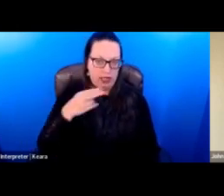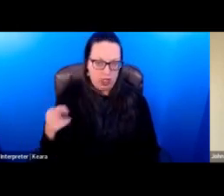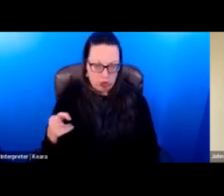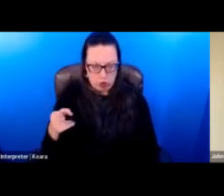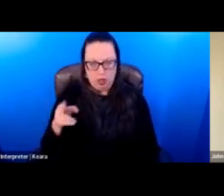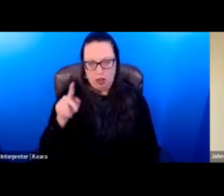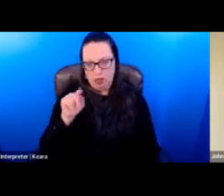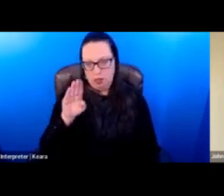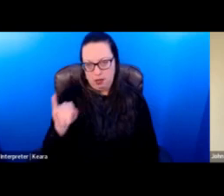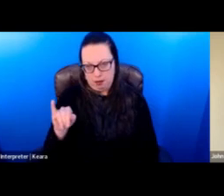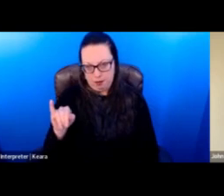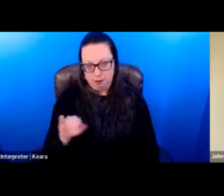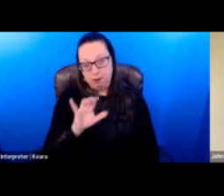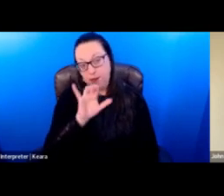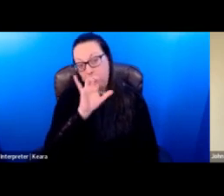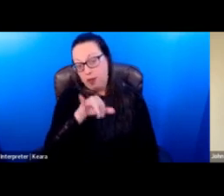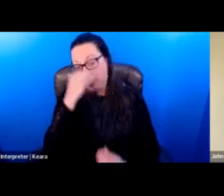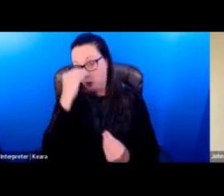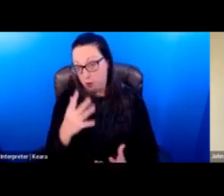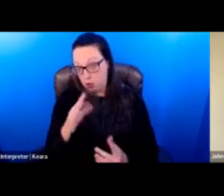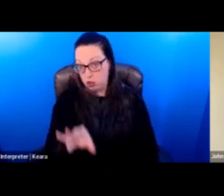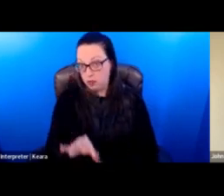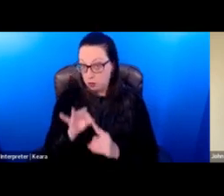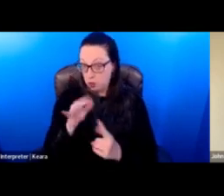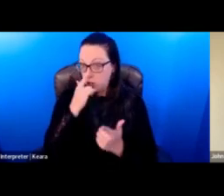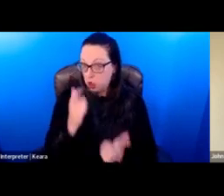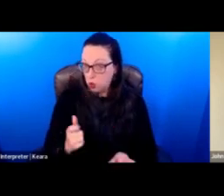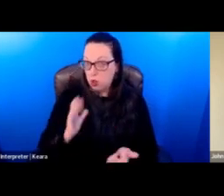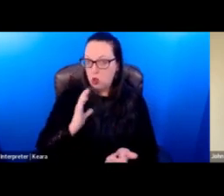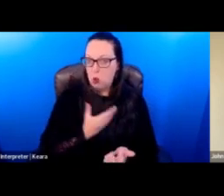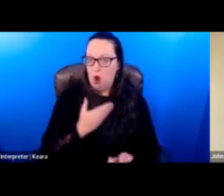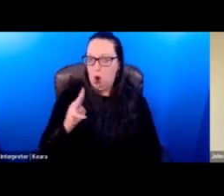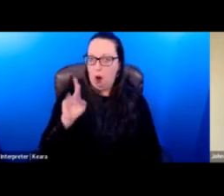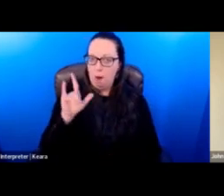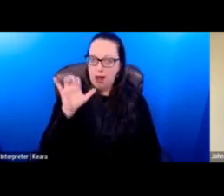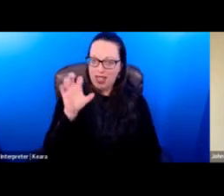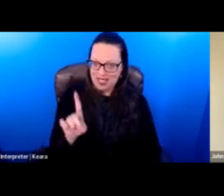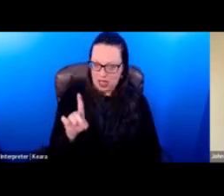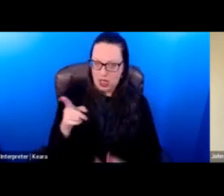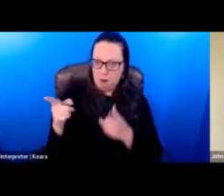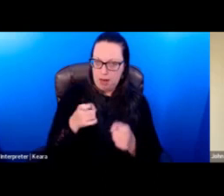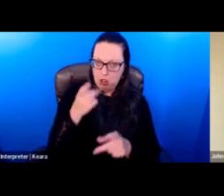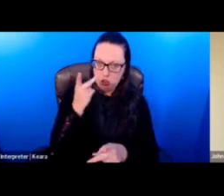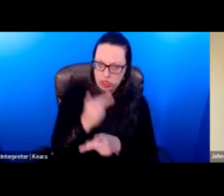way, have been of special interest to our Medicaid managed care organizations in Ohio. And